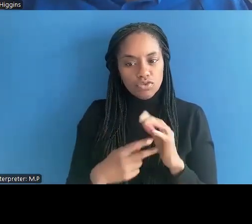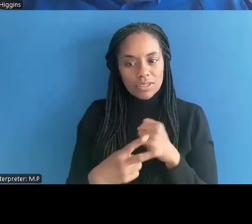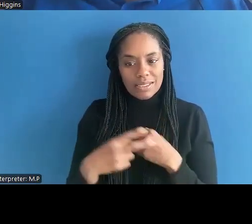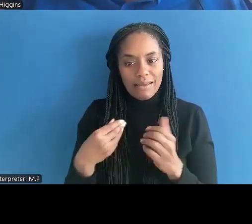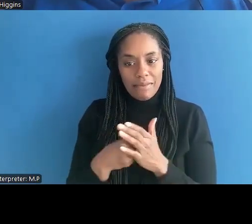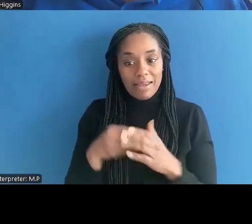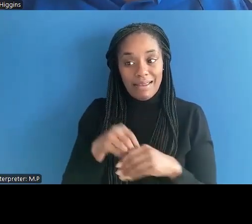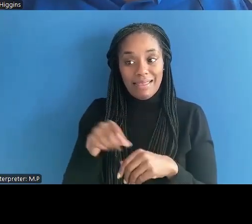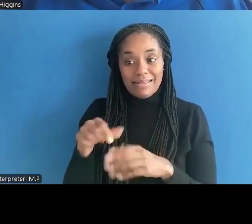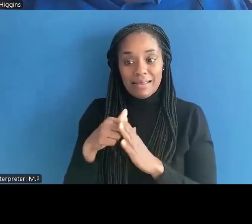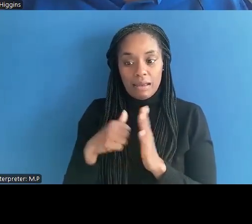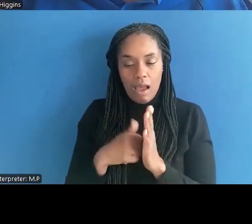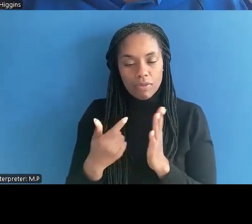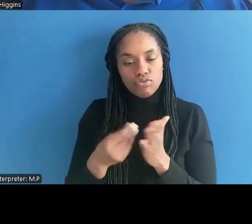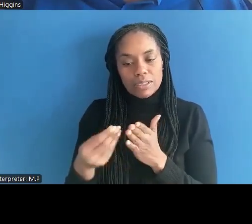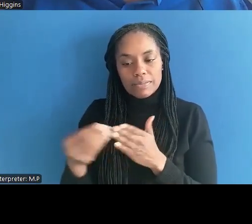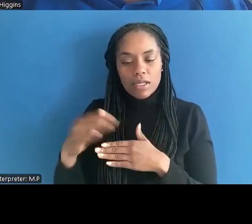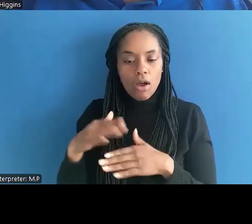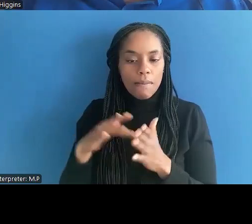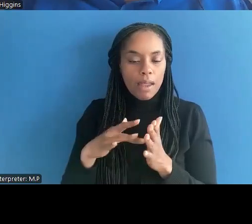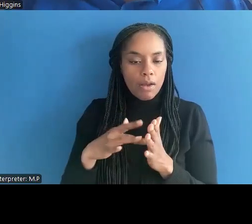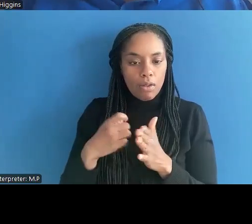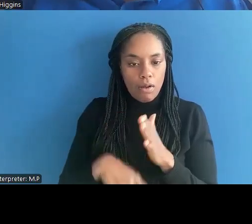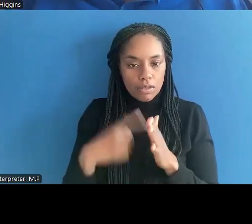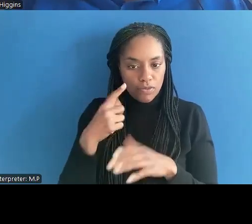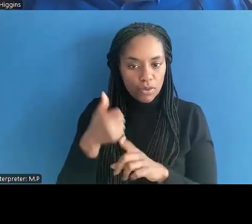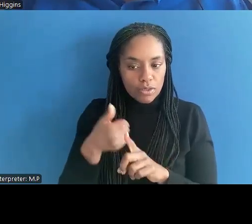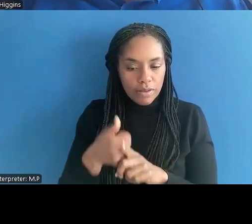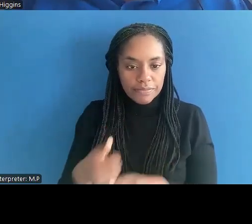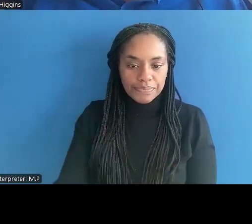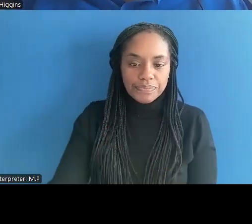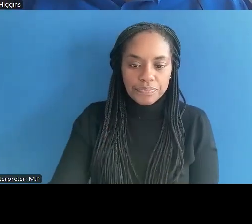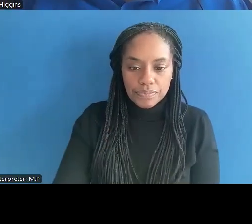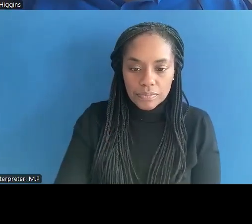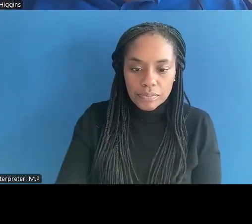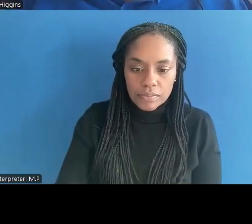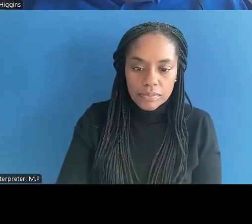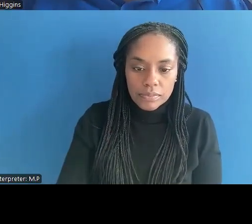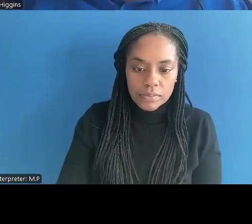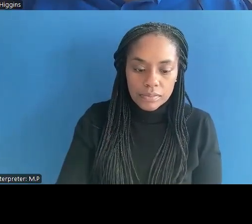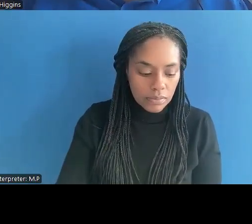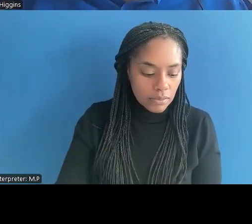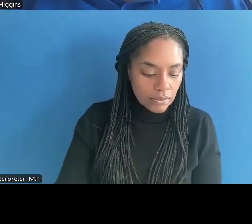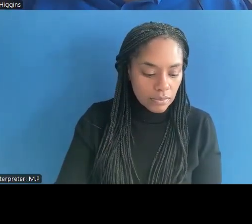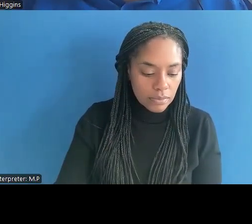that you can spend on medical expenses for yourself. So that but and then those that resources,